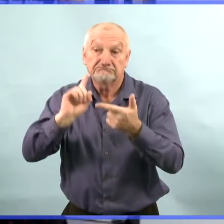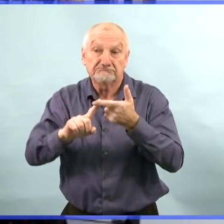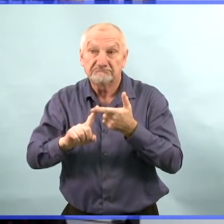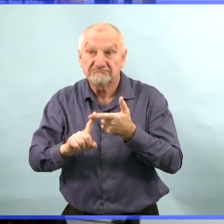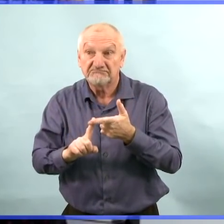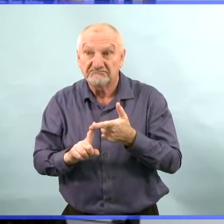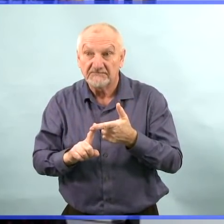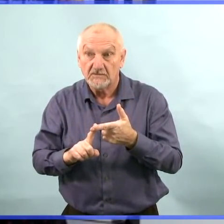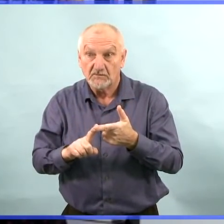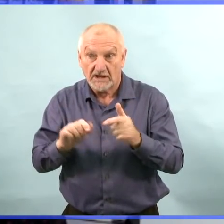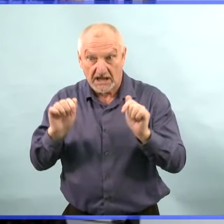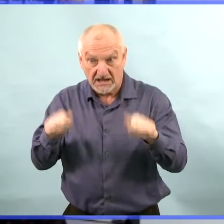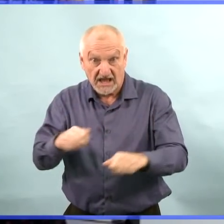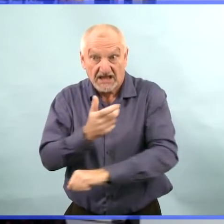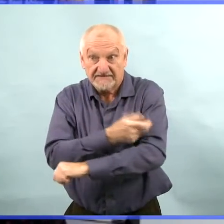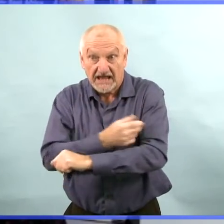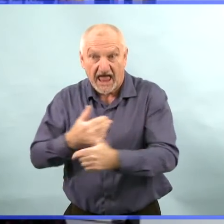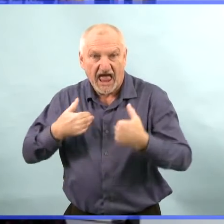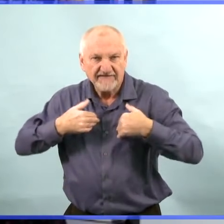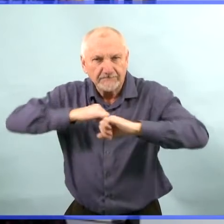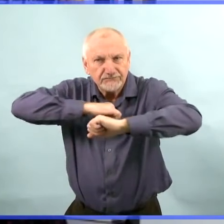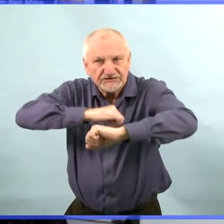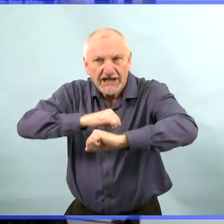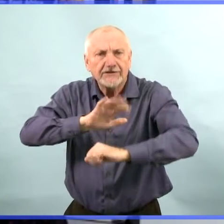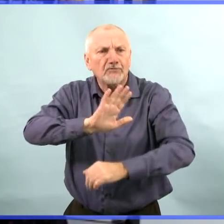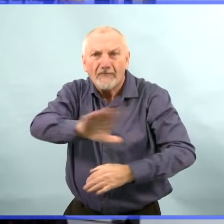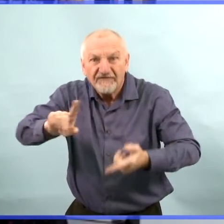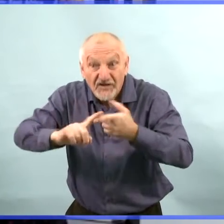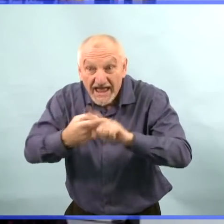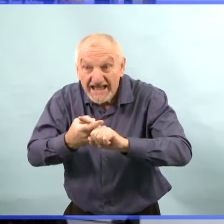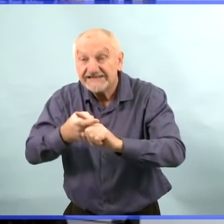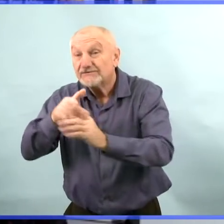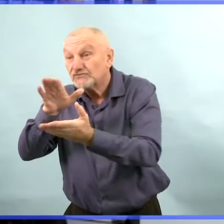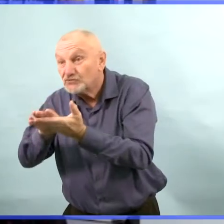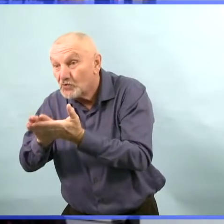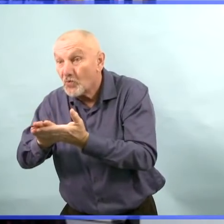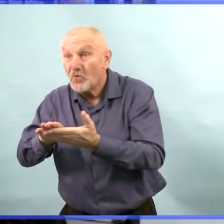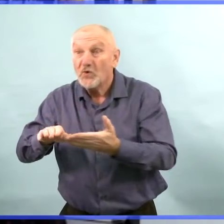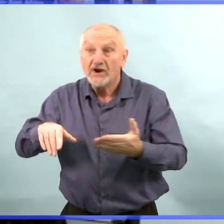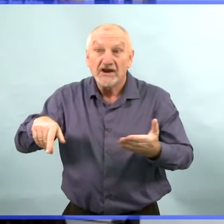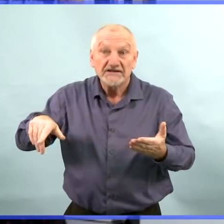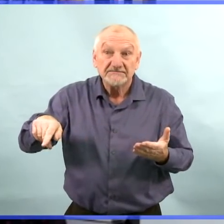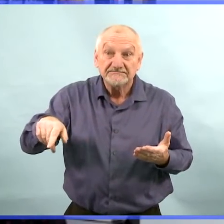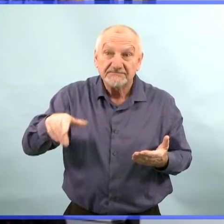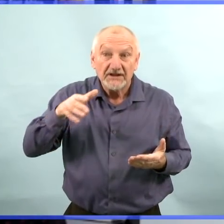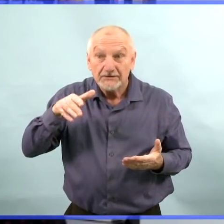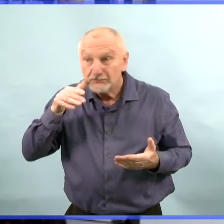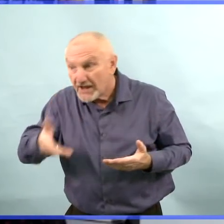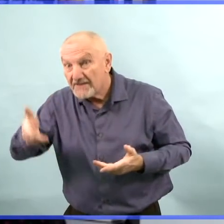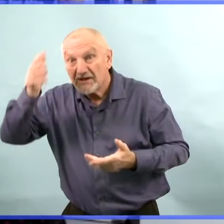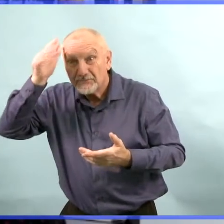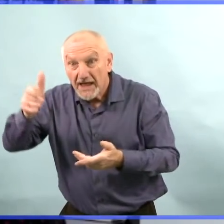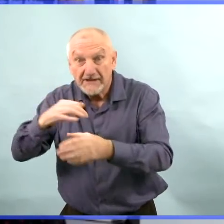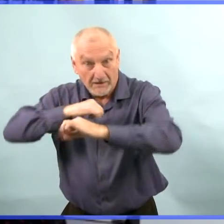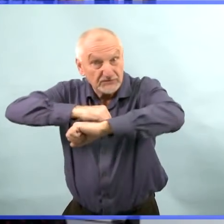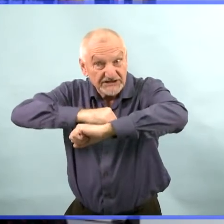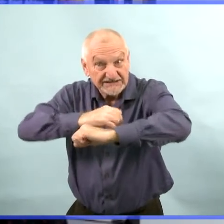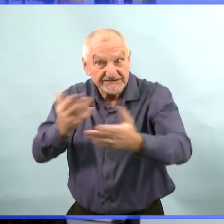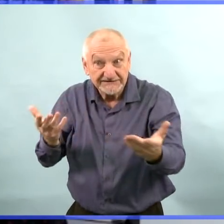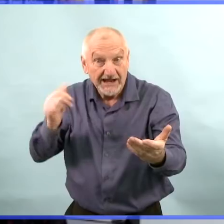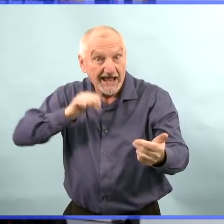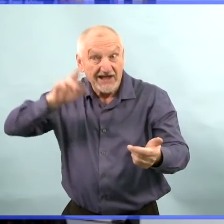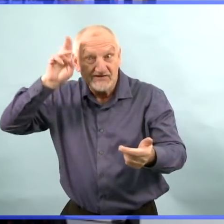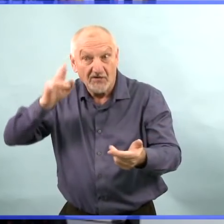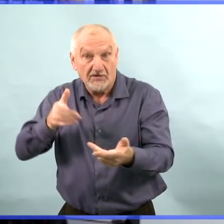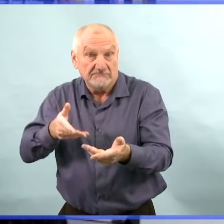people around you your friends at school relatives teachers people in the community and third the